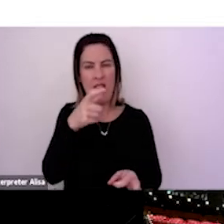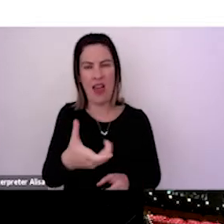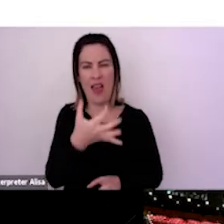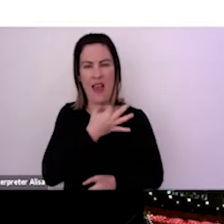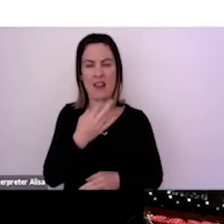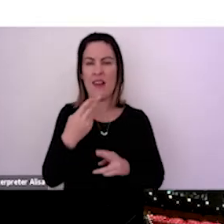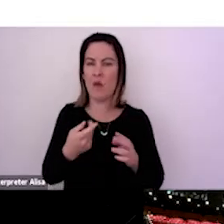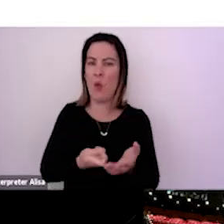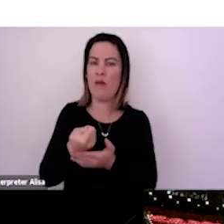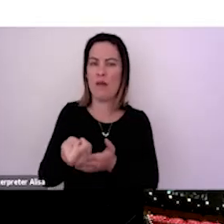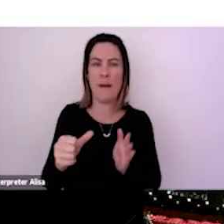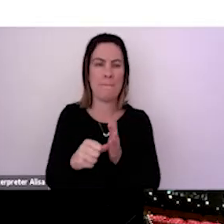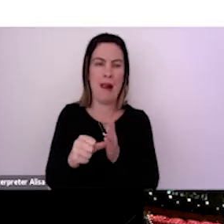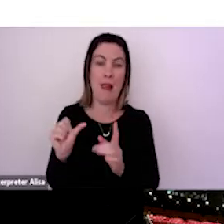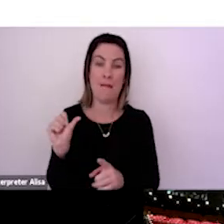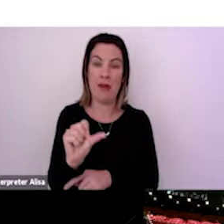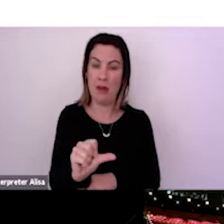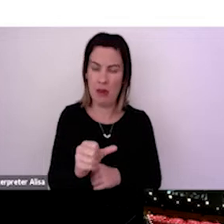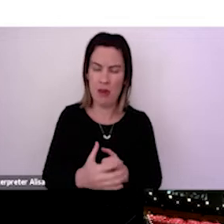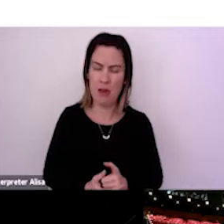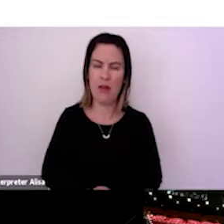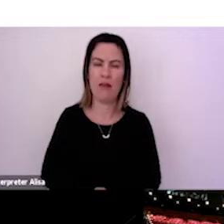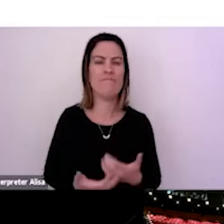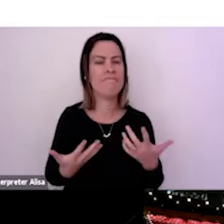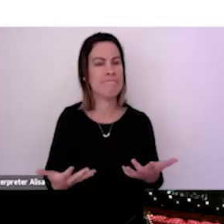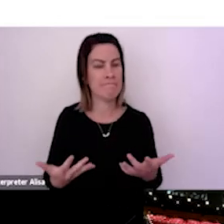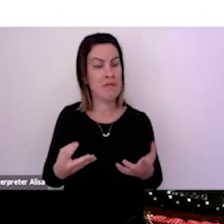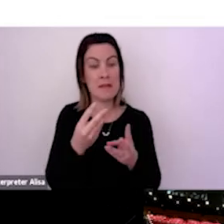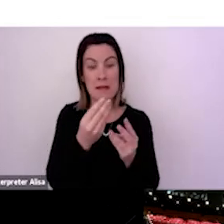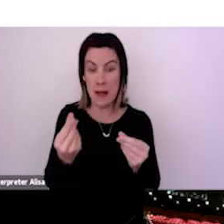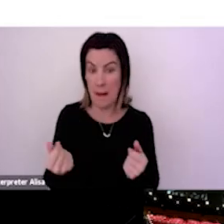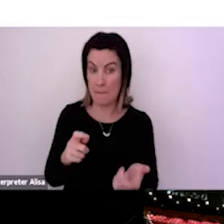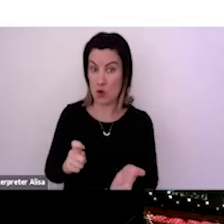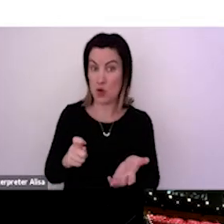one first say they have donated the value of unused tickets and we know that some people who have been